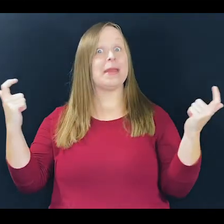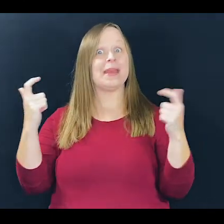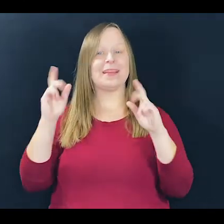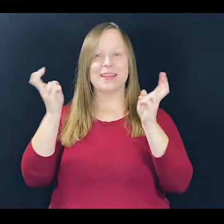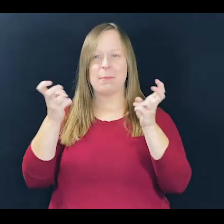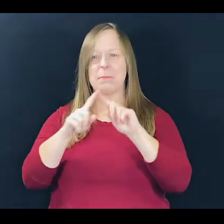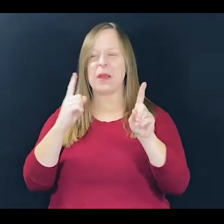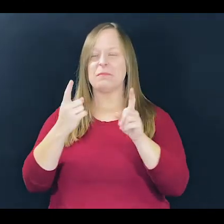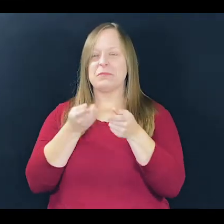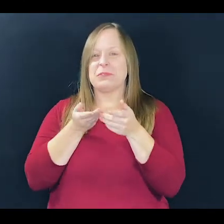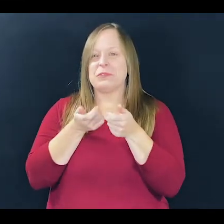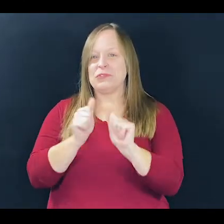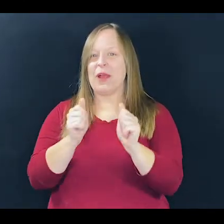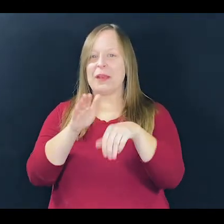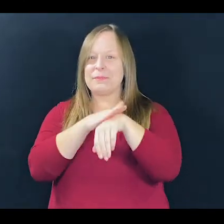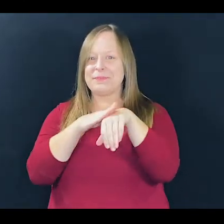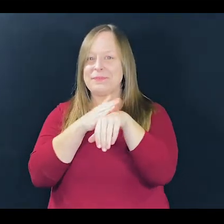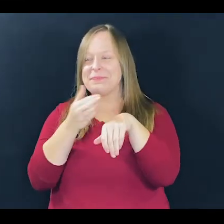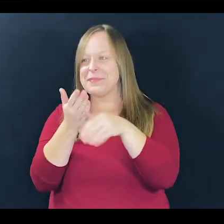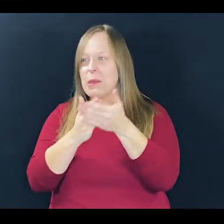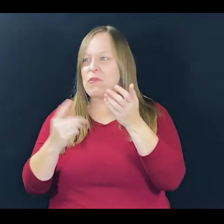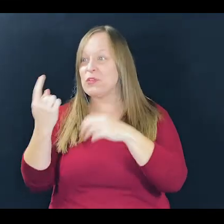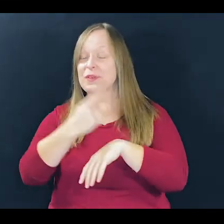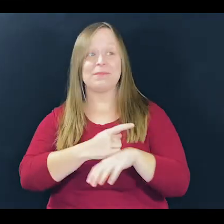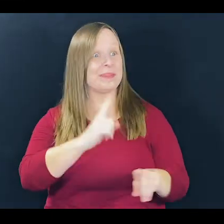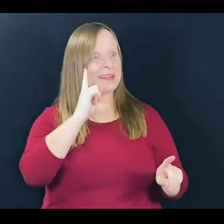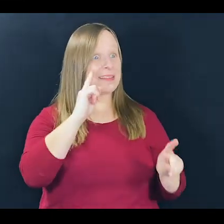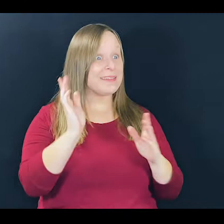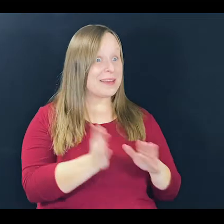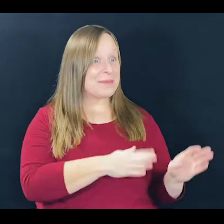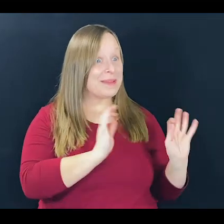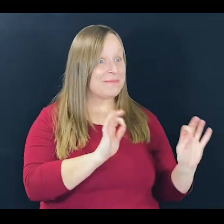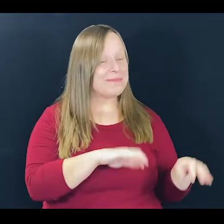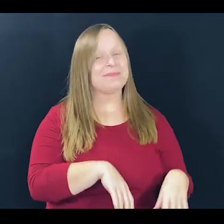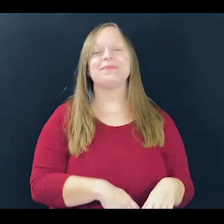subject but let's try and get through a little bit of it today. Sounds like a plan!